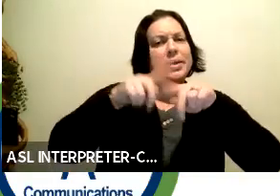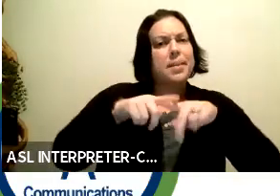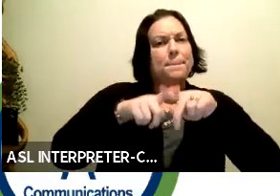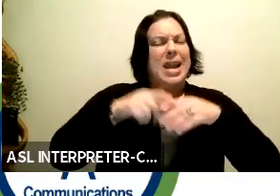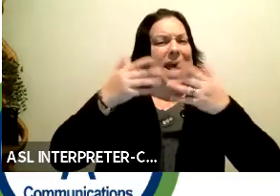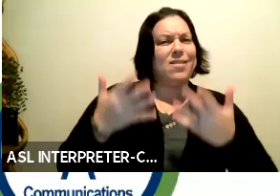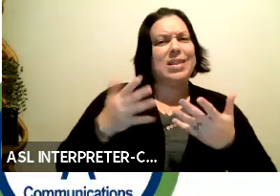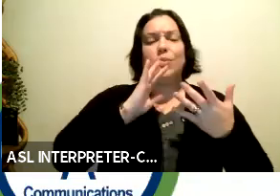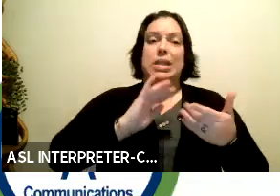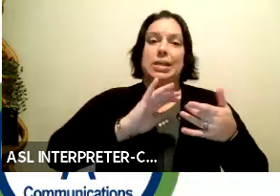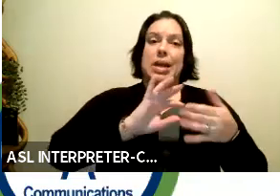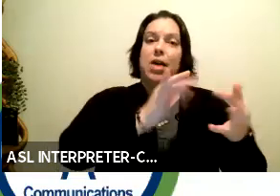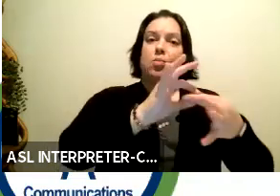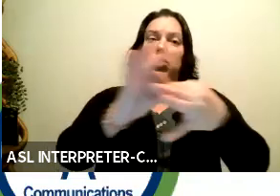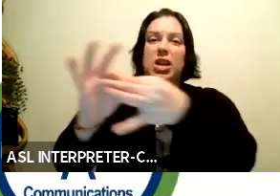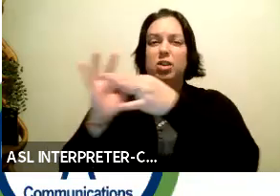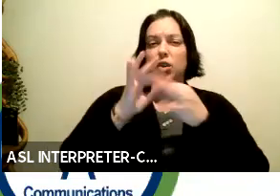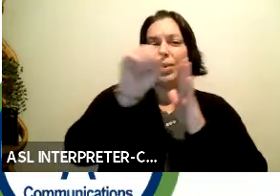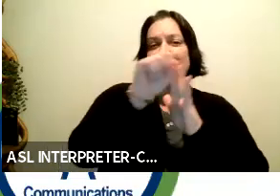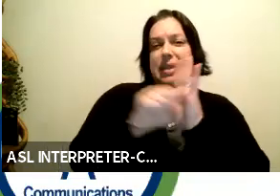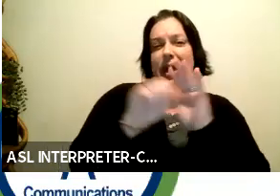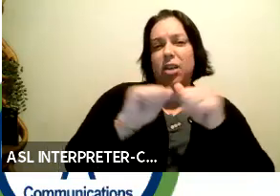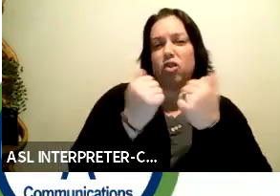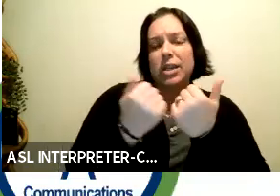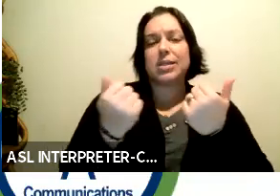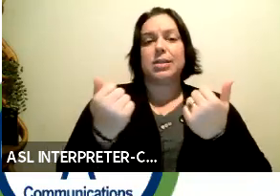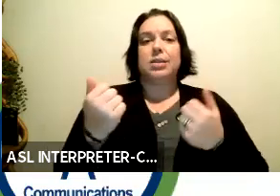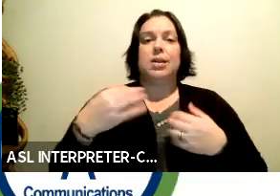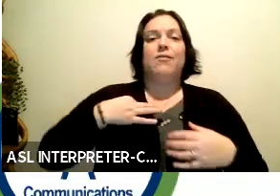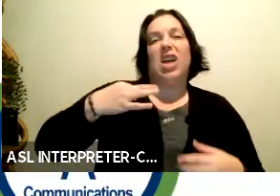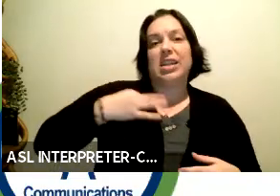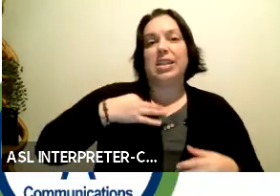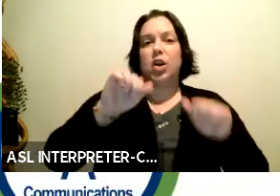with other state agencies, local voluntary agencies, and local government partners for